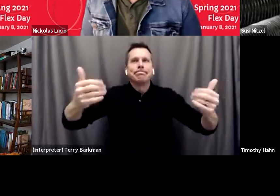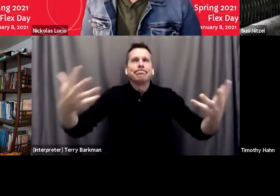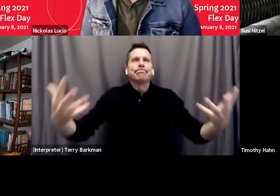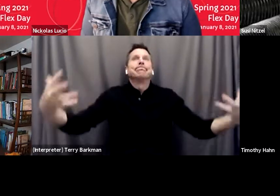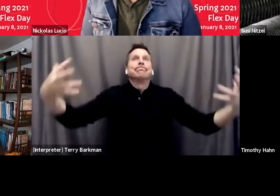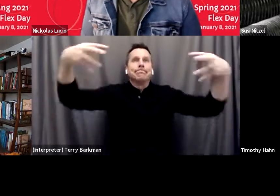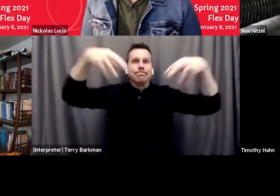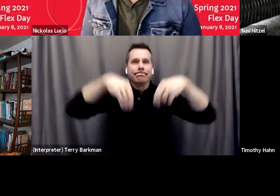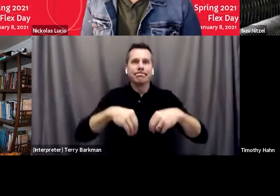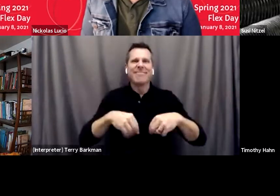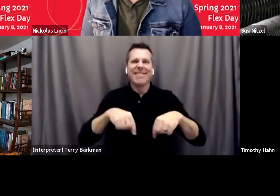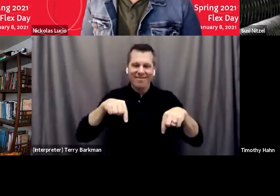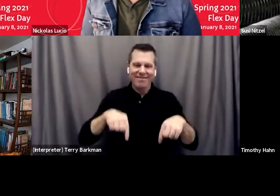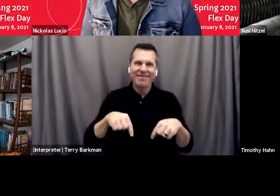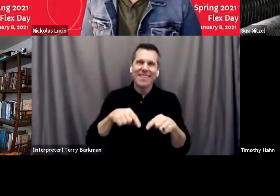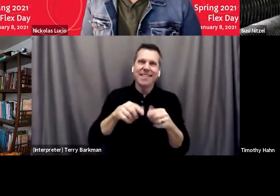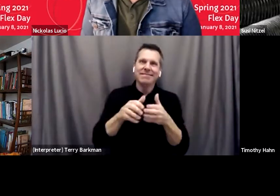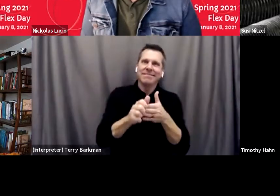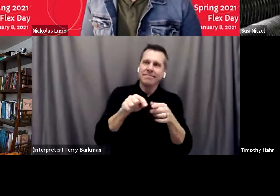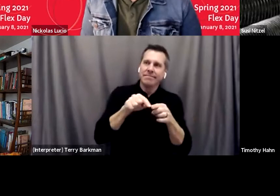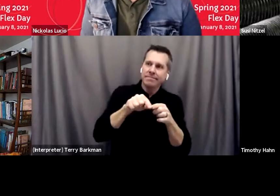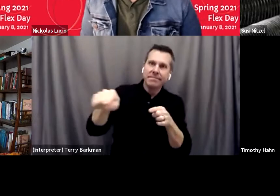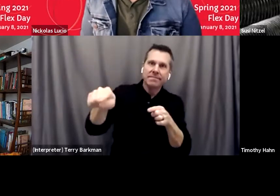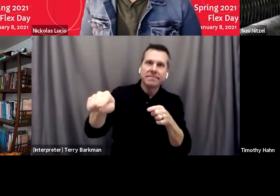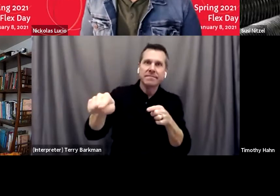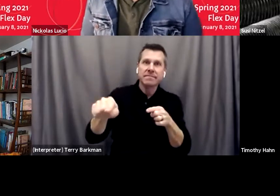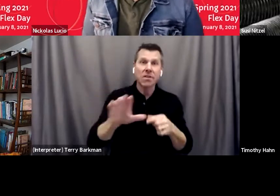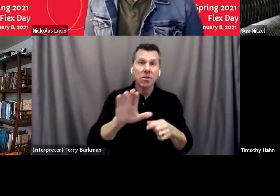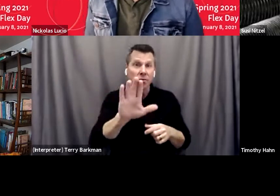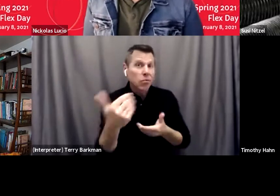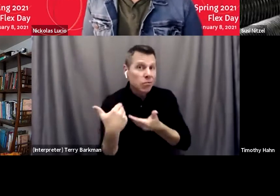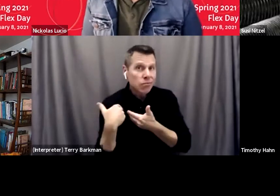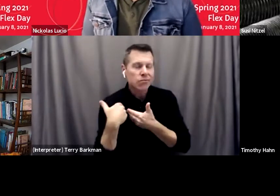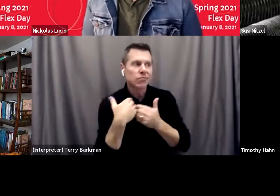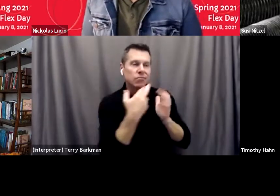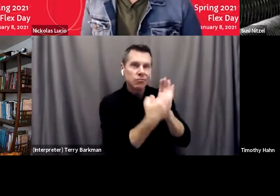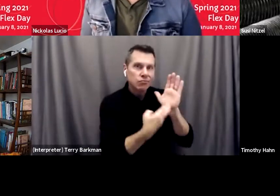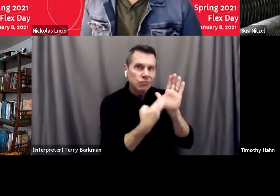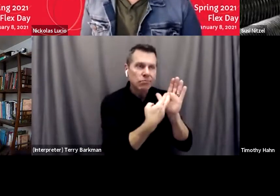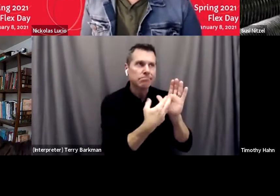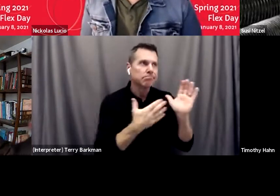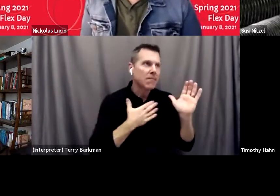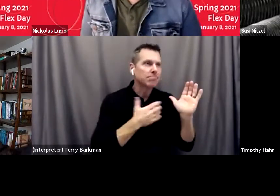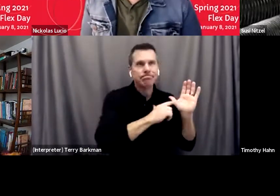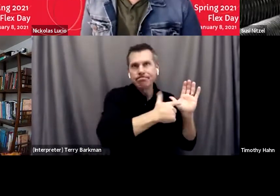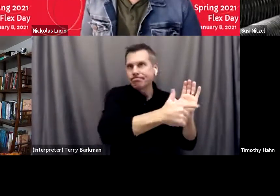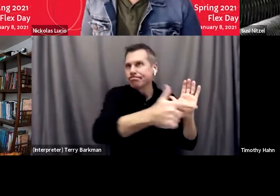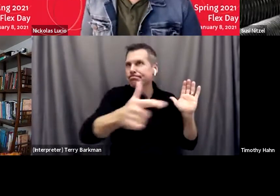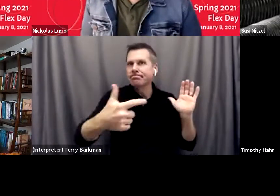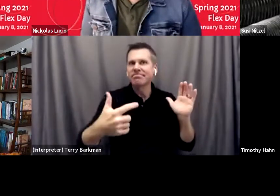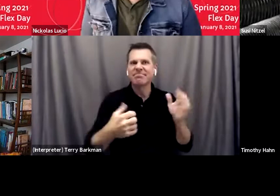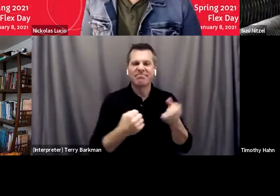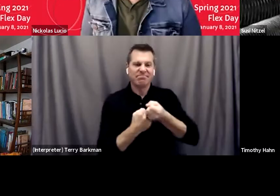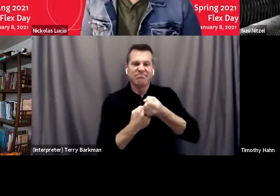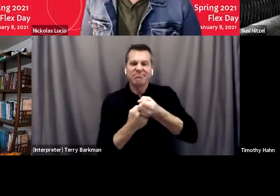about and understand the ways that our roles fit into. Again, this this framework that really provides the foundation for everything